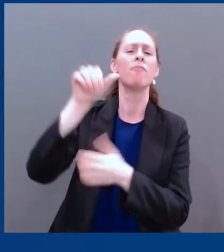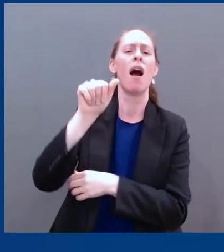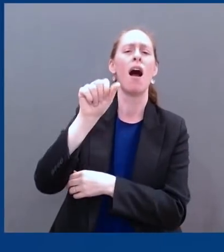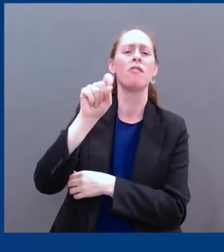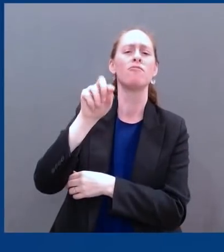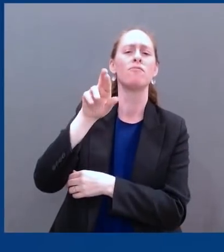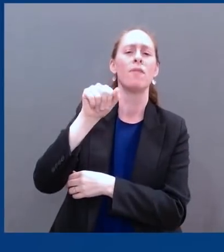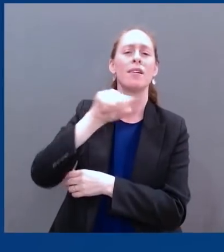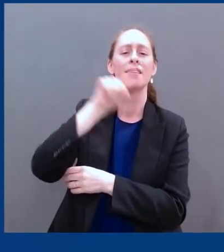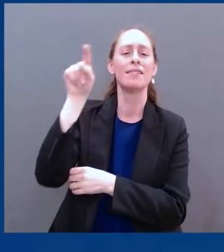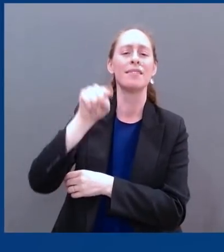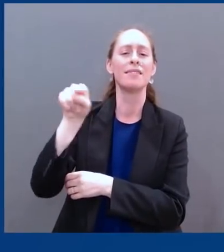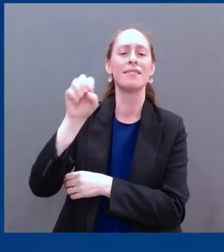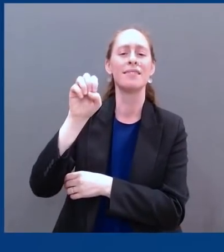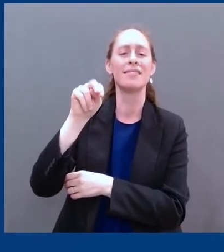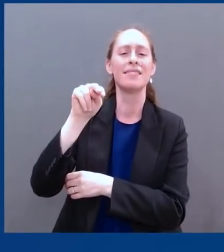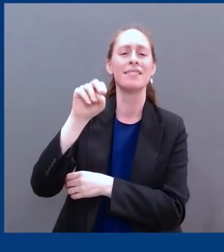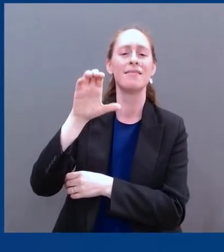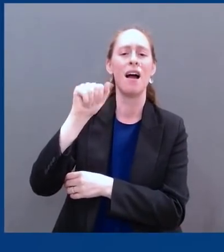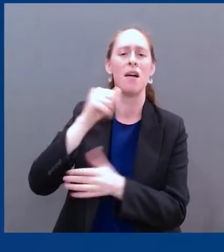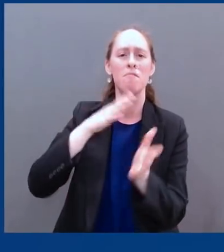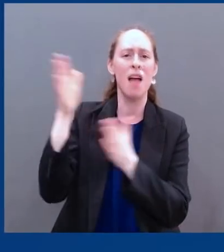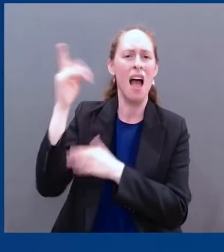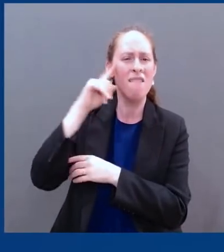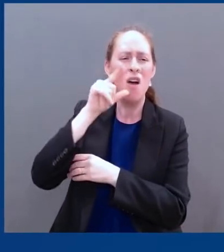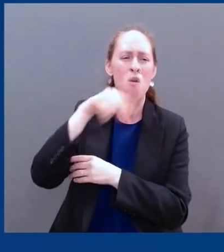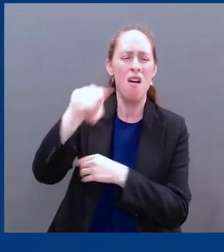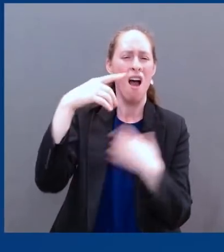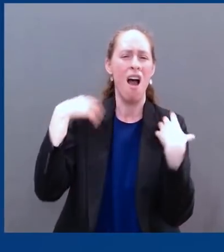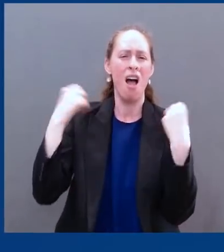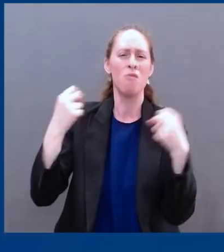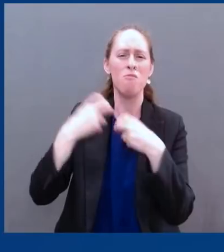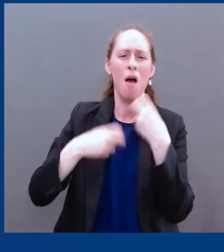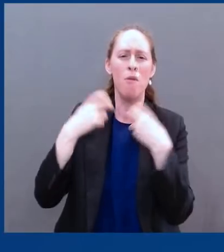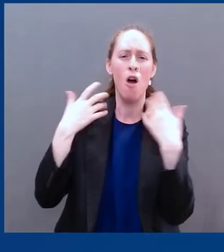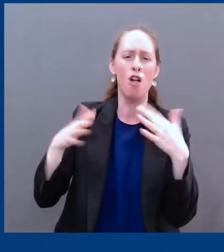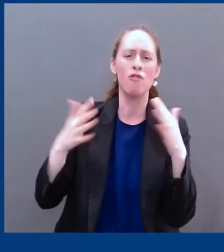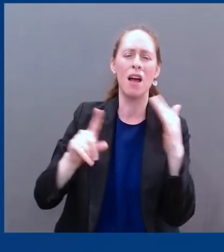This increases the risk of having an insufficient supply of this treatment by the fall of this year.